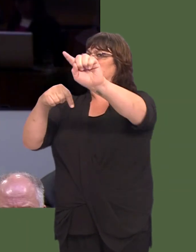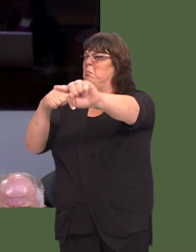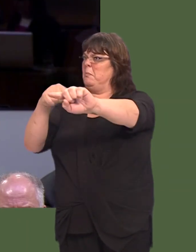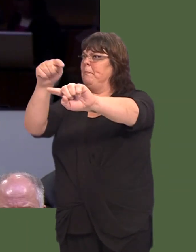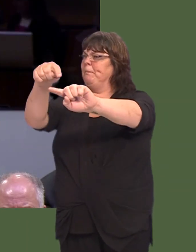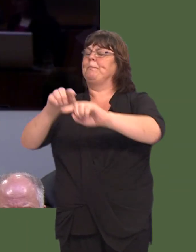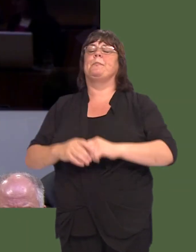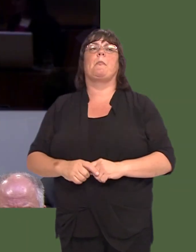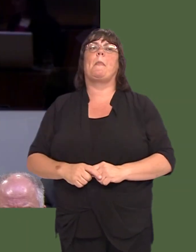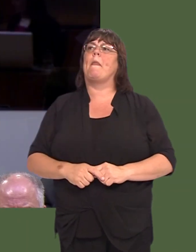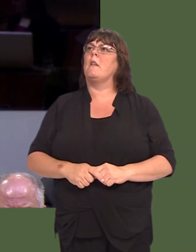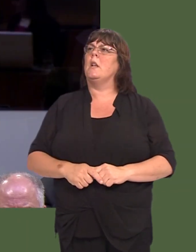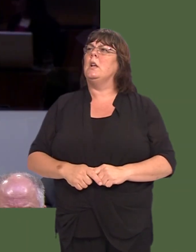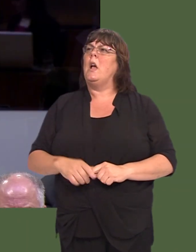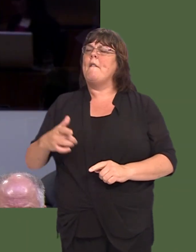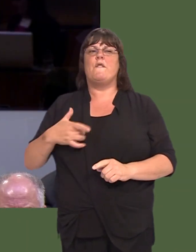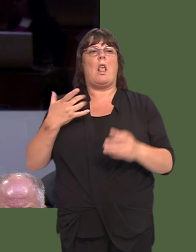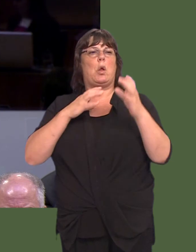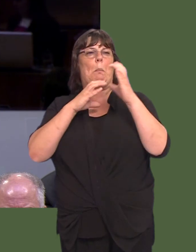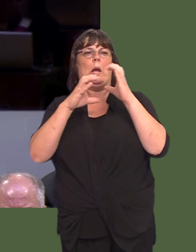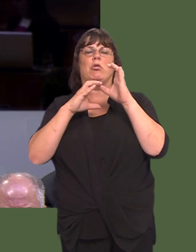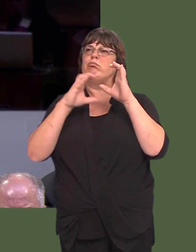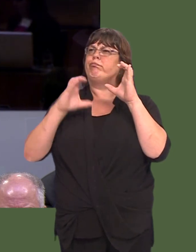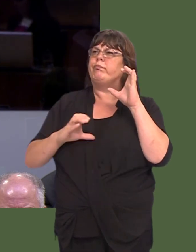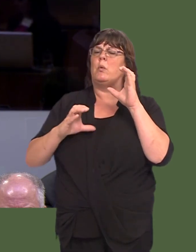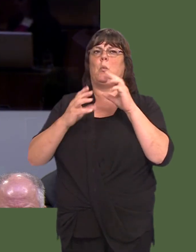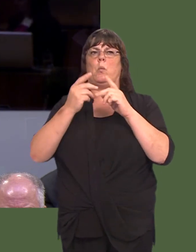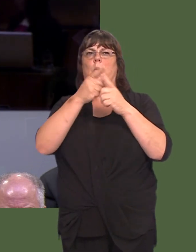It does seem to have a continuing miscommunication issue with residents.